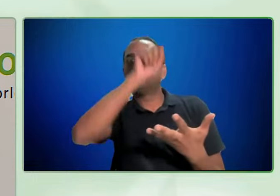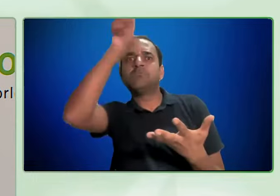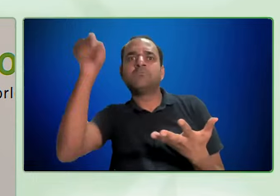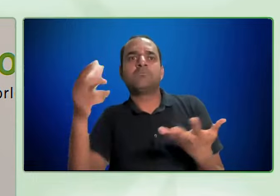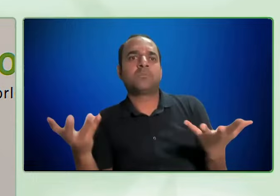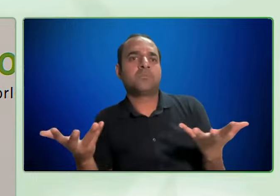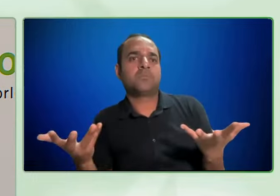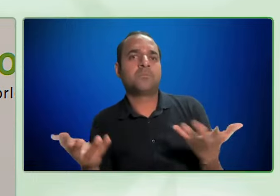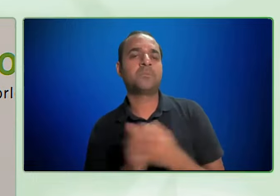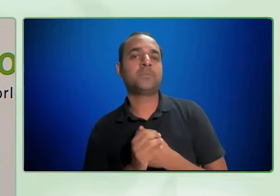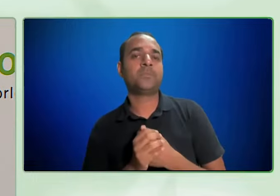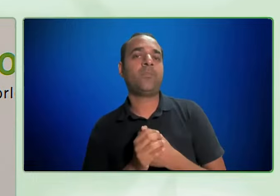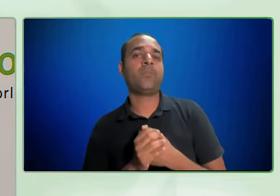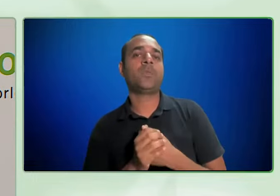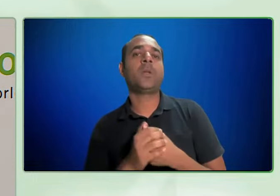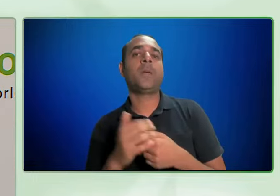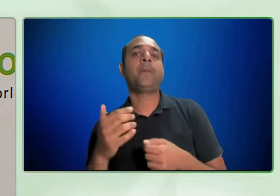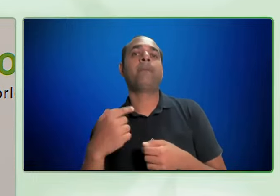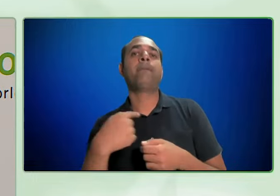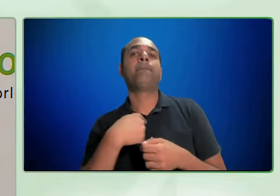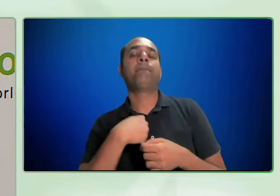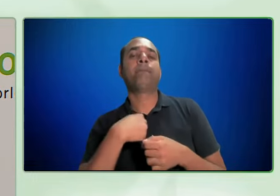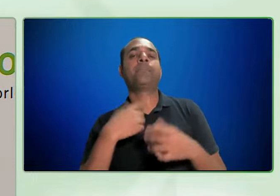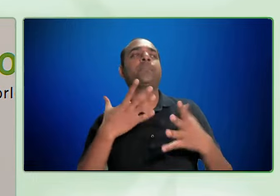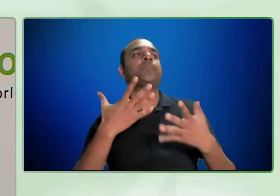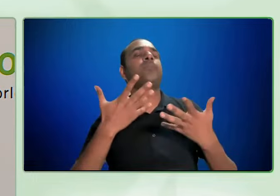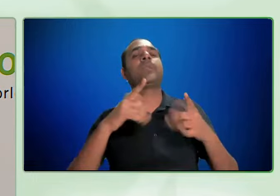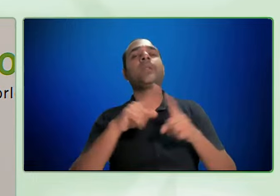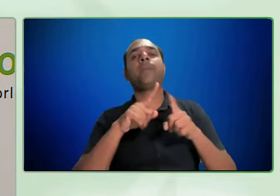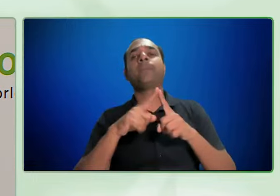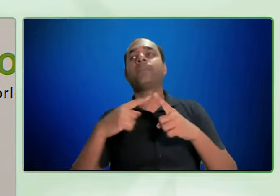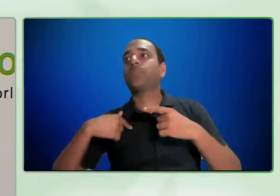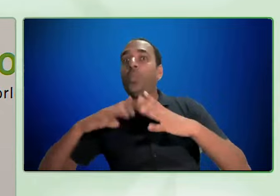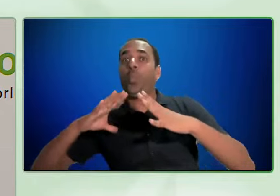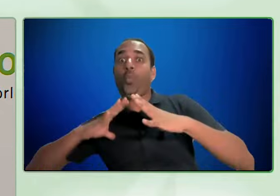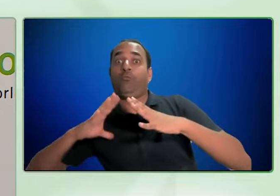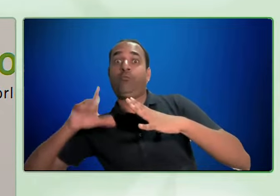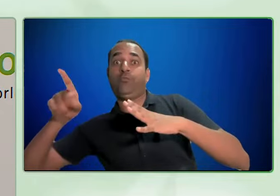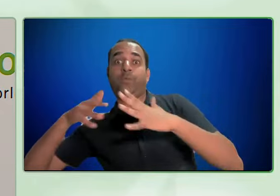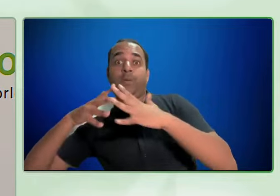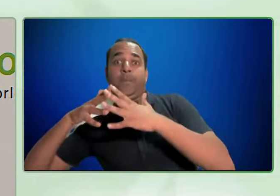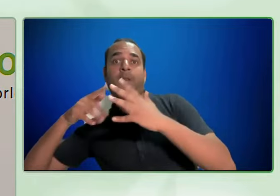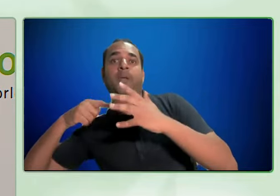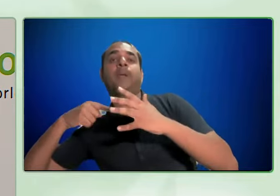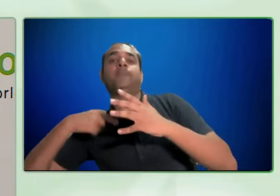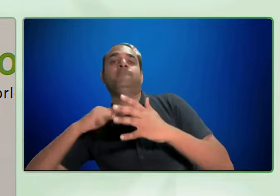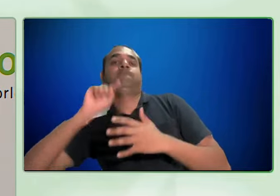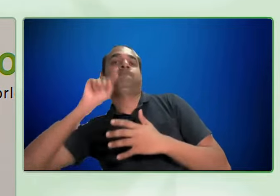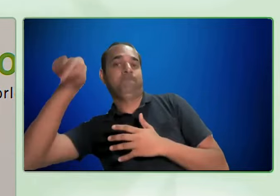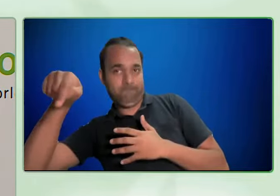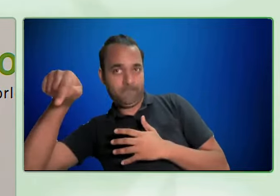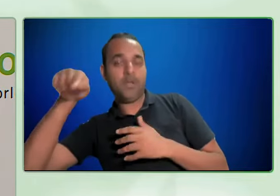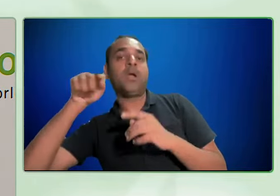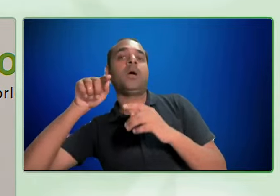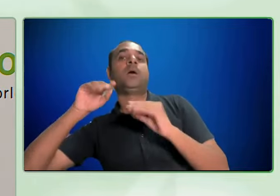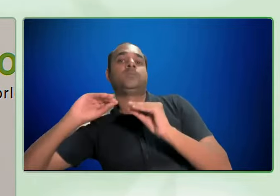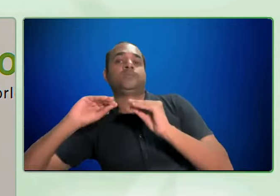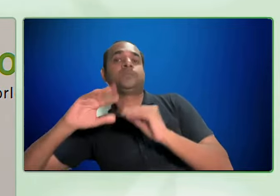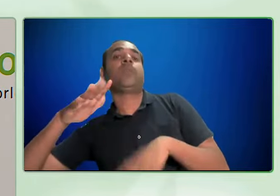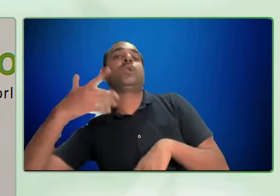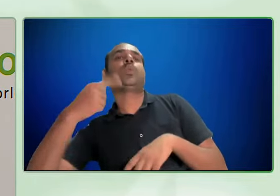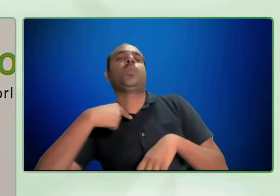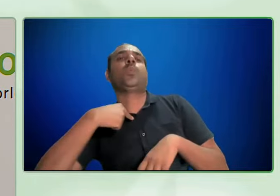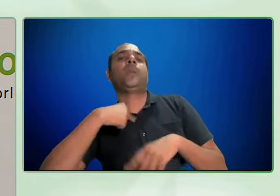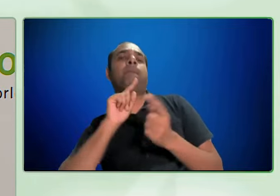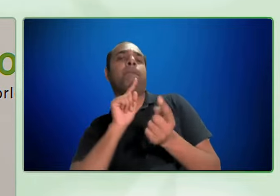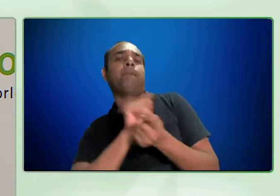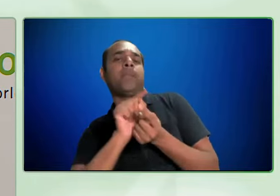Actually, and we are focusing on Europe, and what we learned there are few curricula of